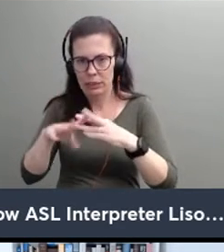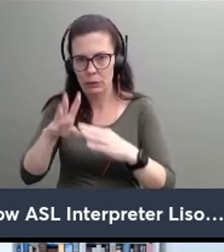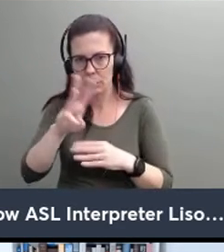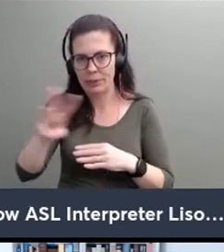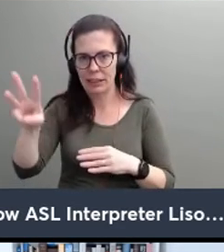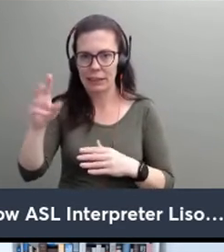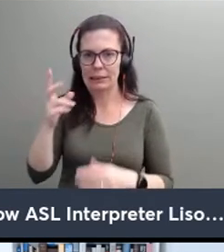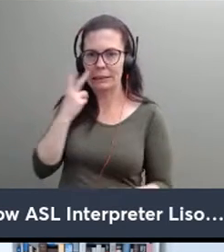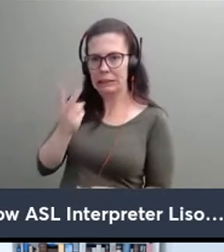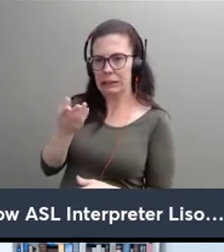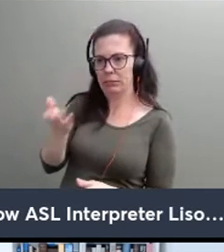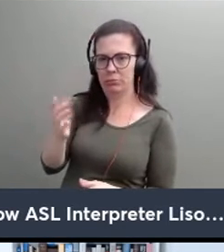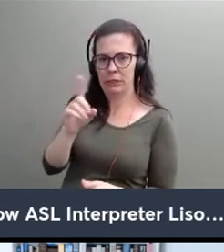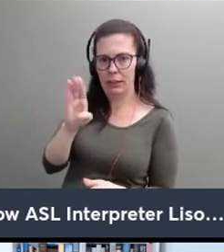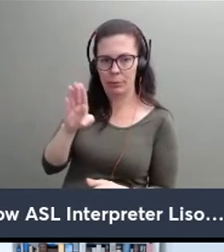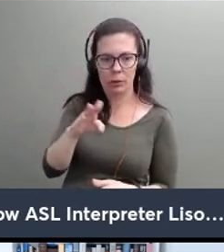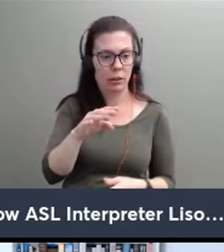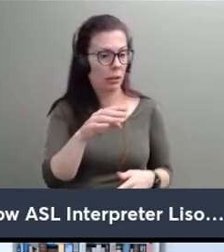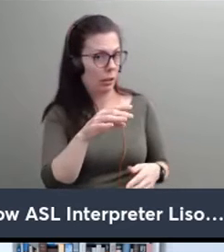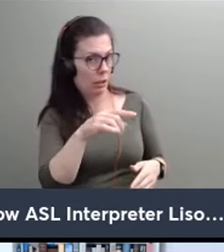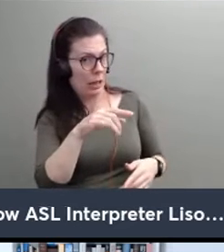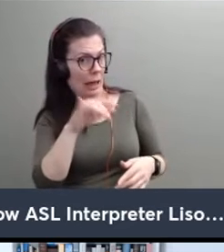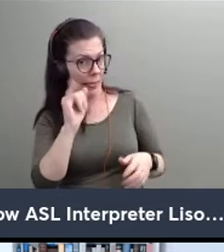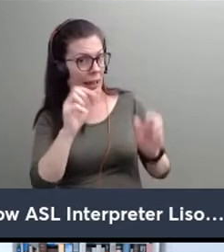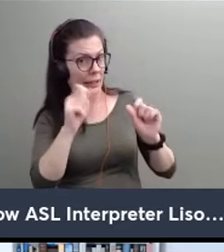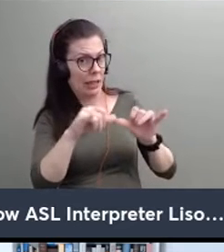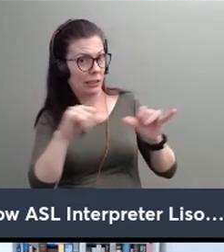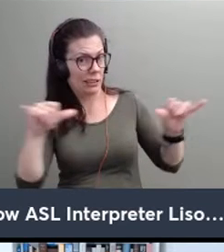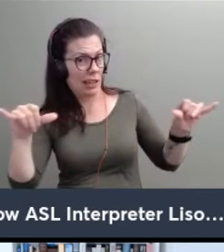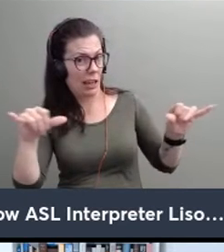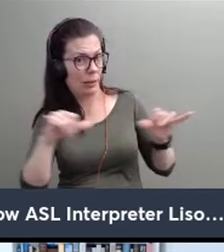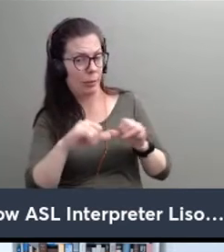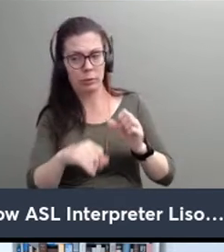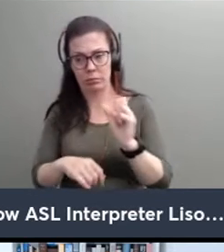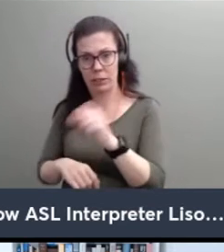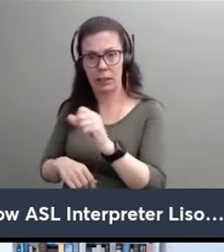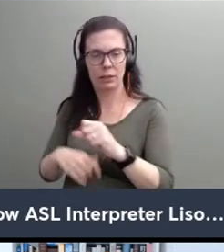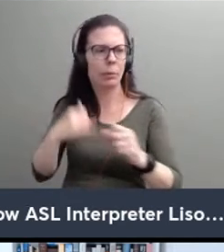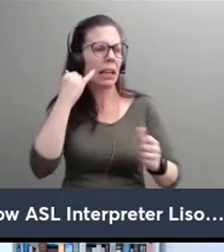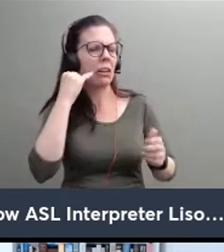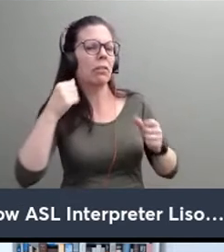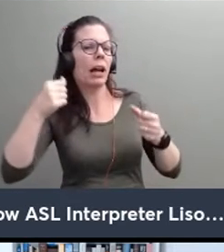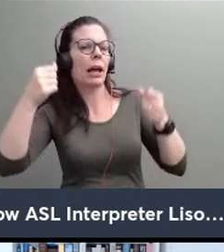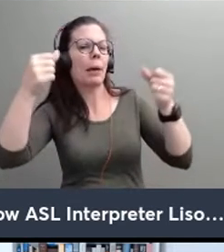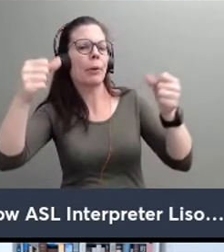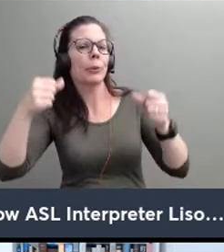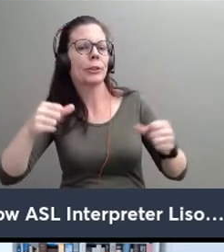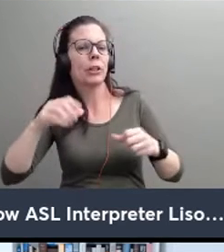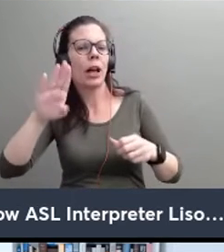Now, is this scalable? Yes, it is. - Where if I publish it in a blog post and that blog post goes viral on Reddit or Twitter,